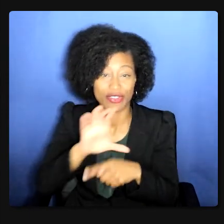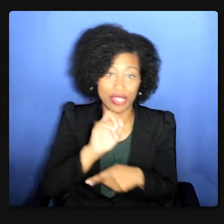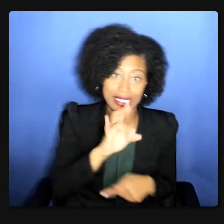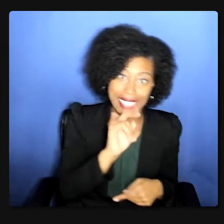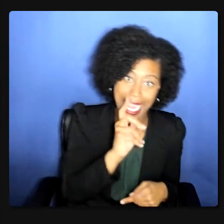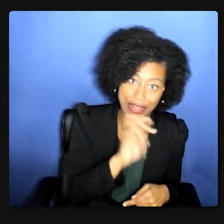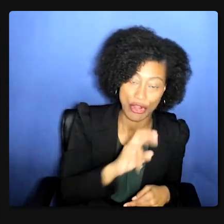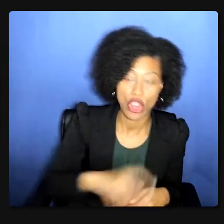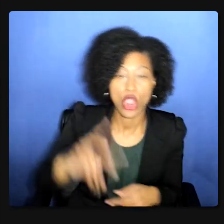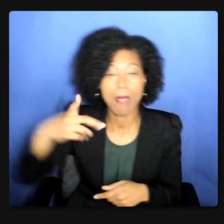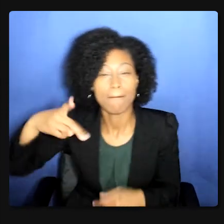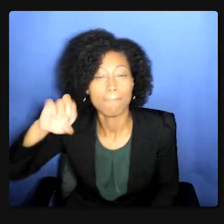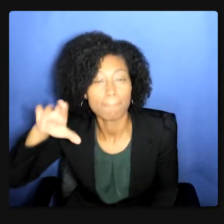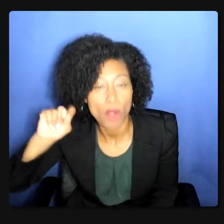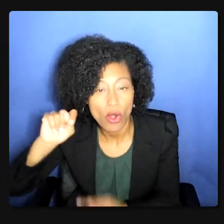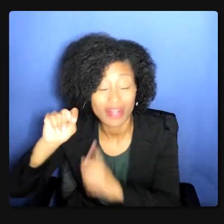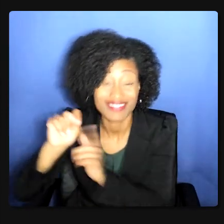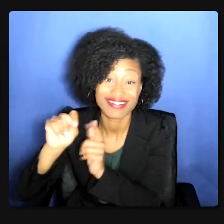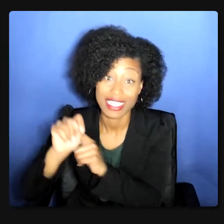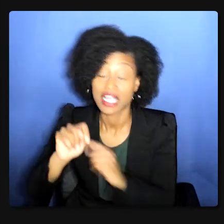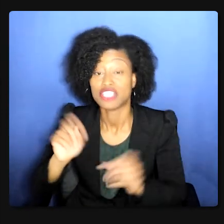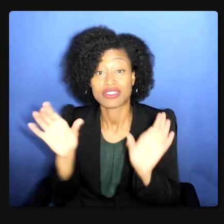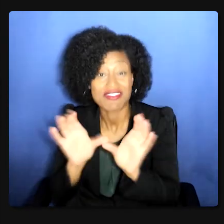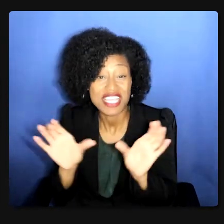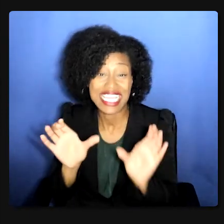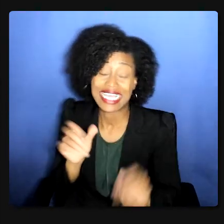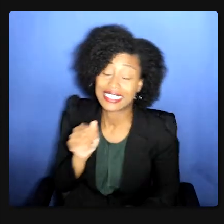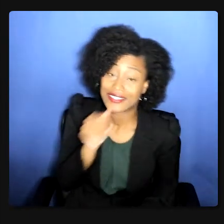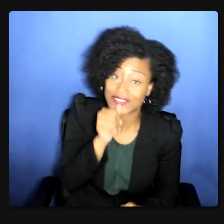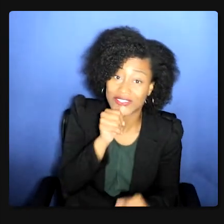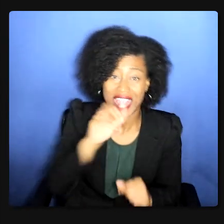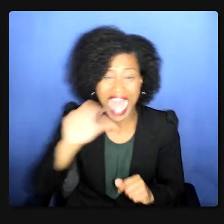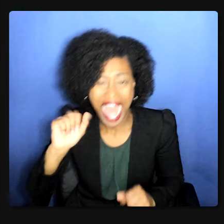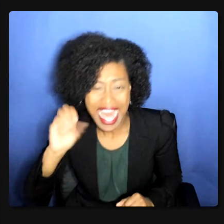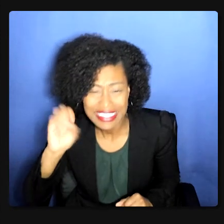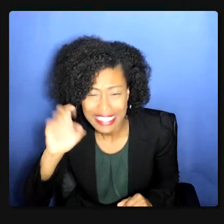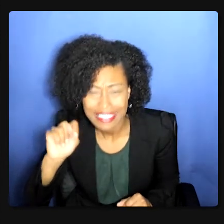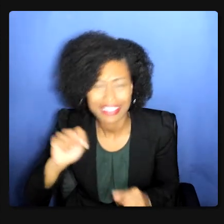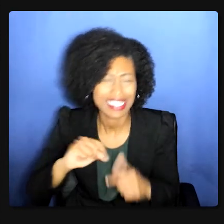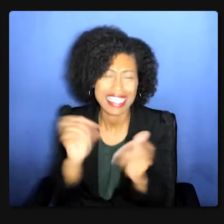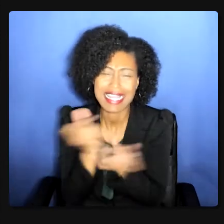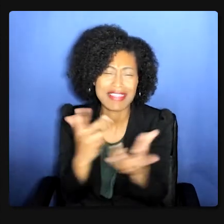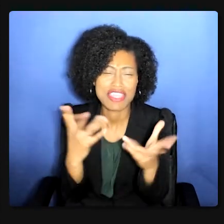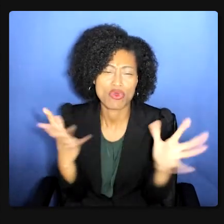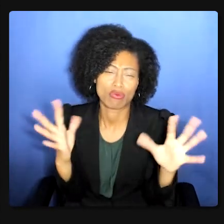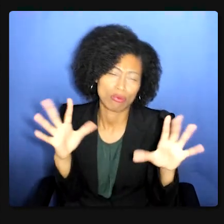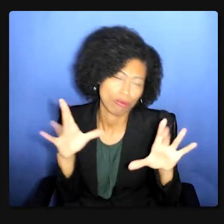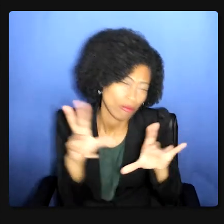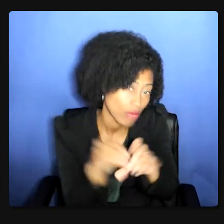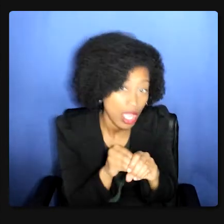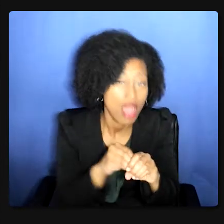your containers, your ports, certificates, secrets, assets, everything you want to mount, right?